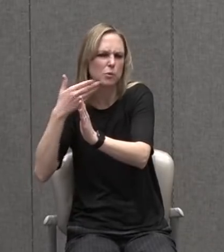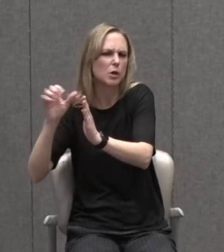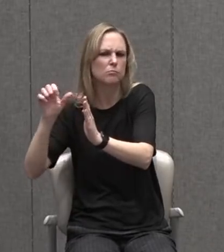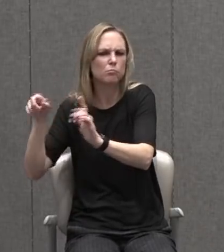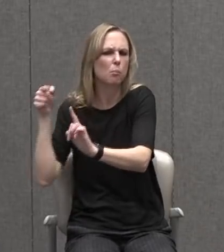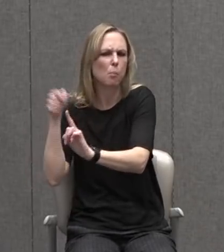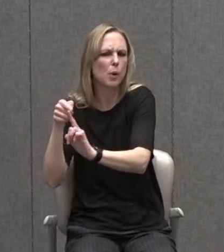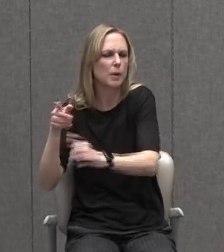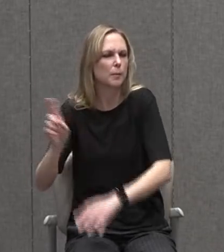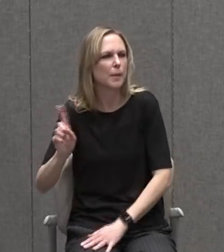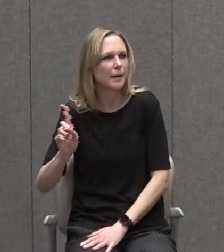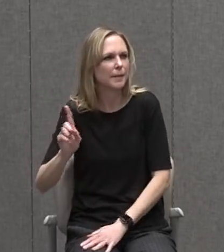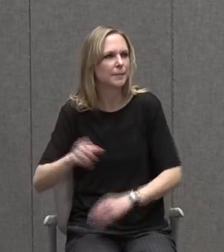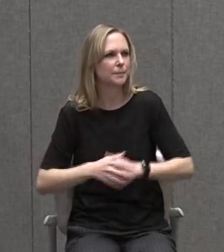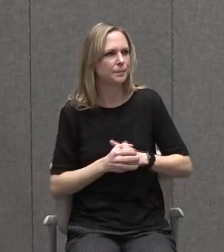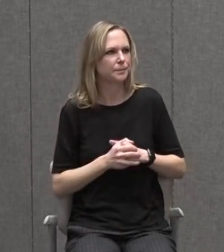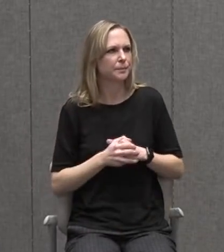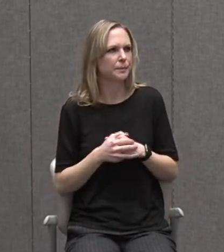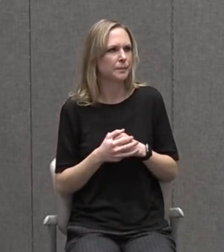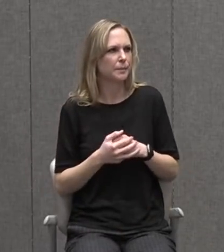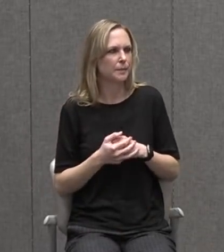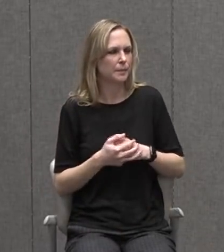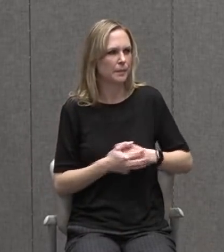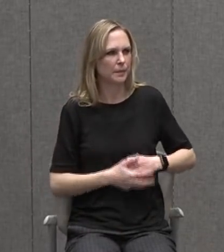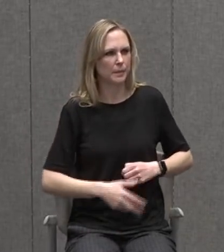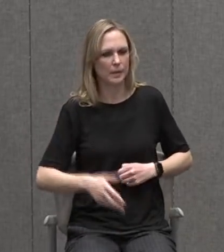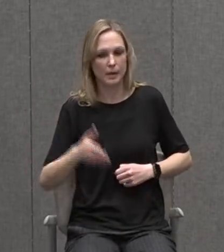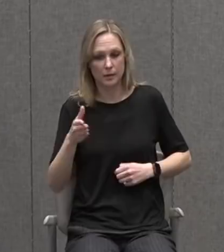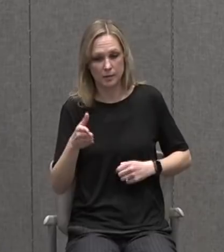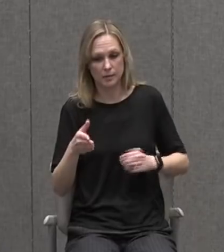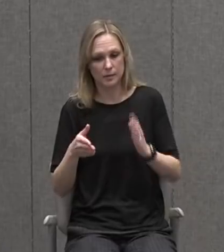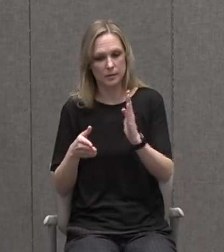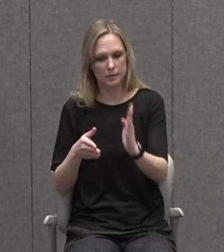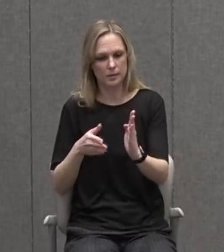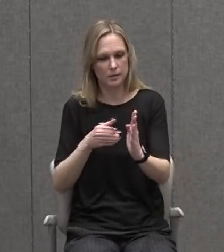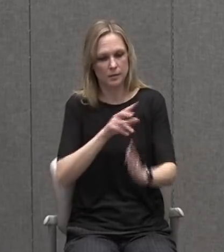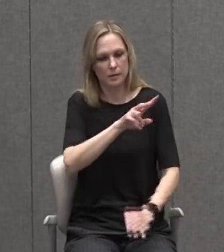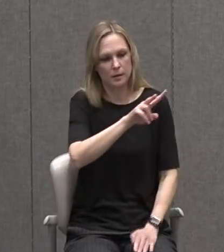So just like this one, if I went 250 and then went 500,